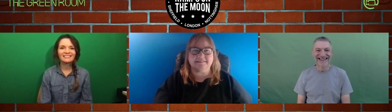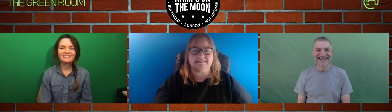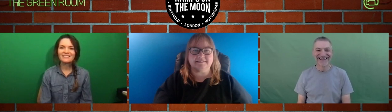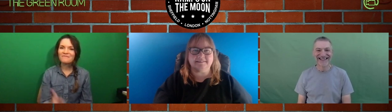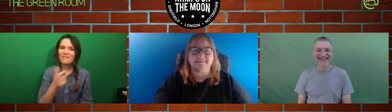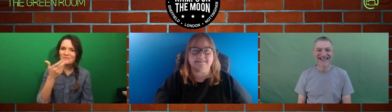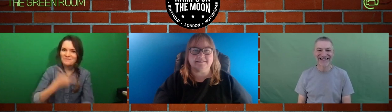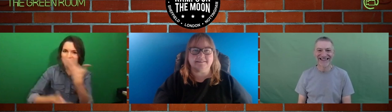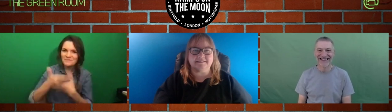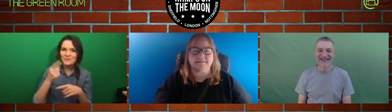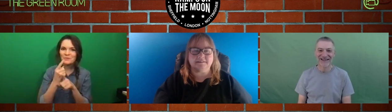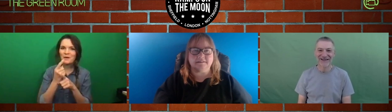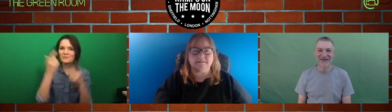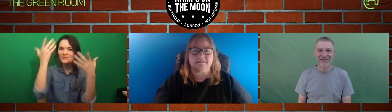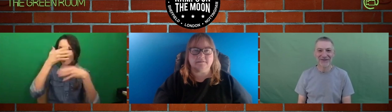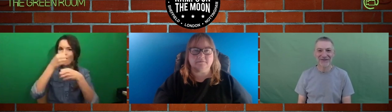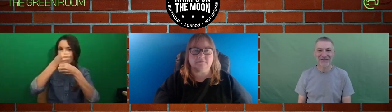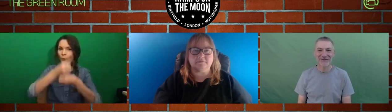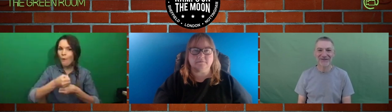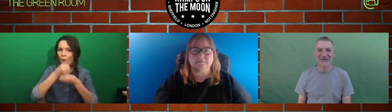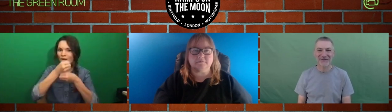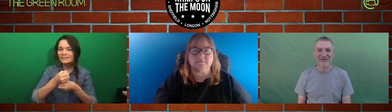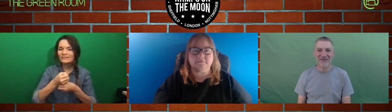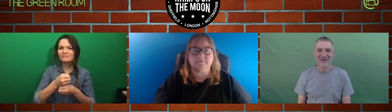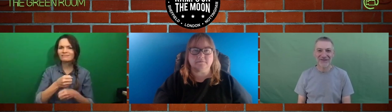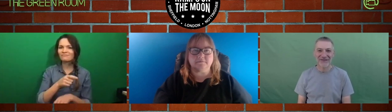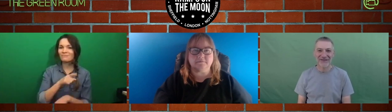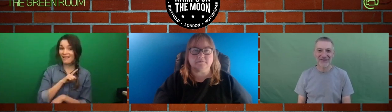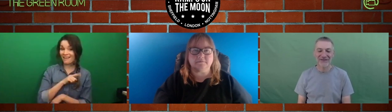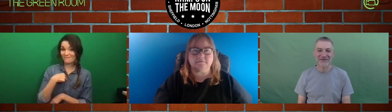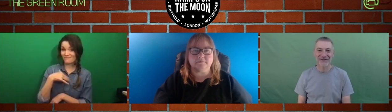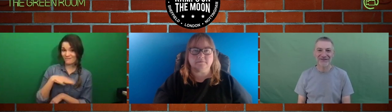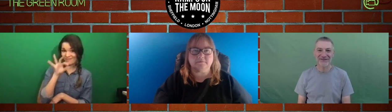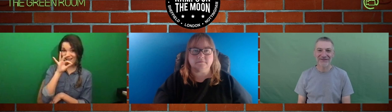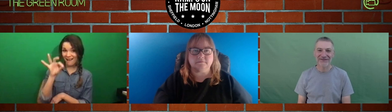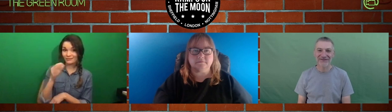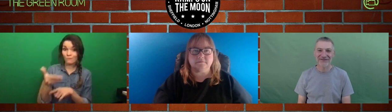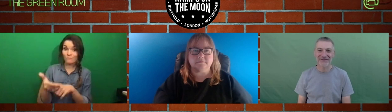Rebekah because I was going to ask you, before Oliver Twist